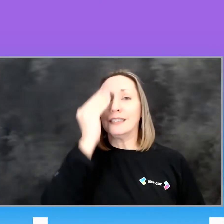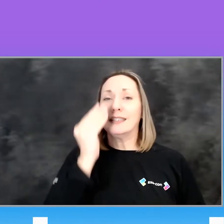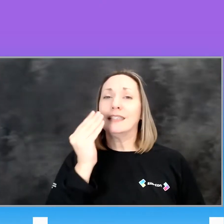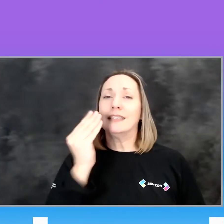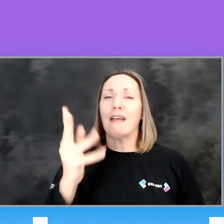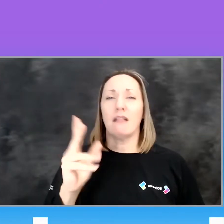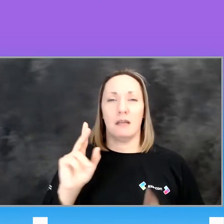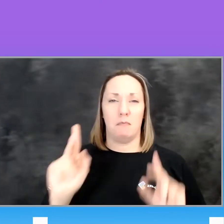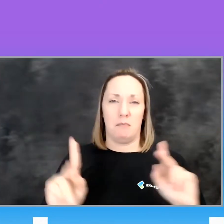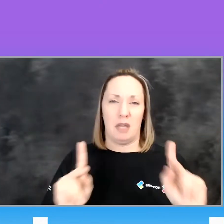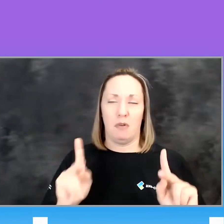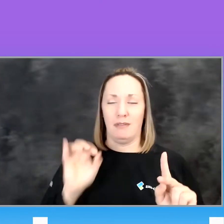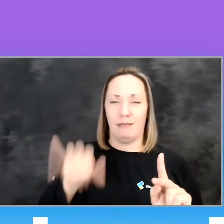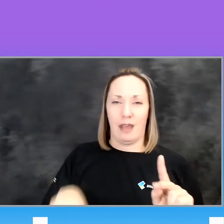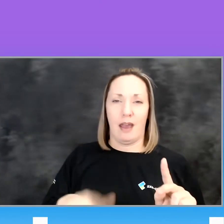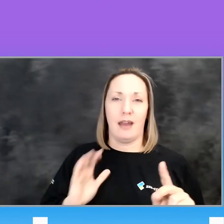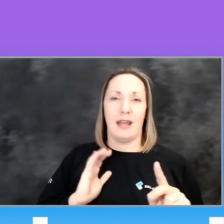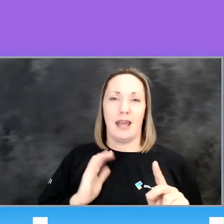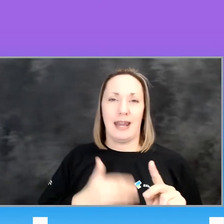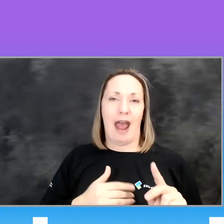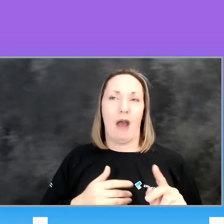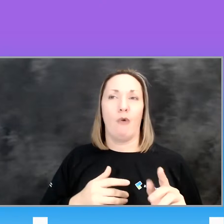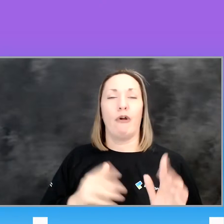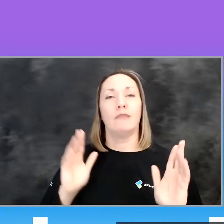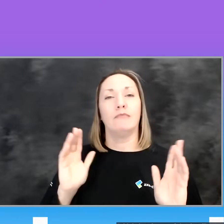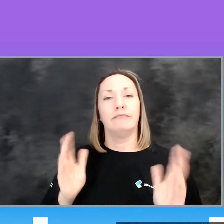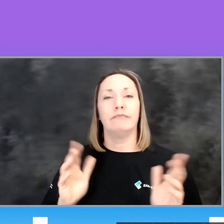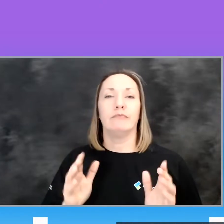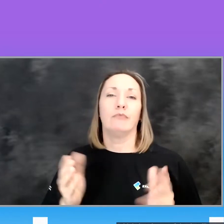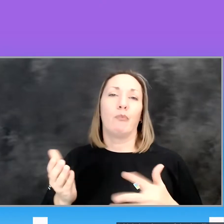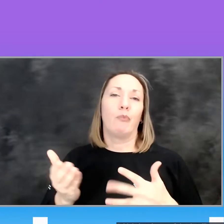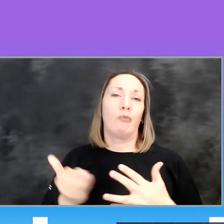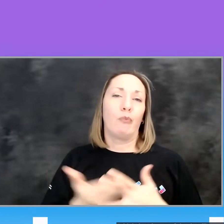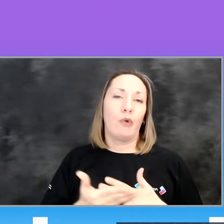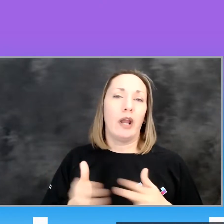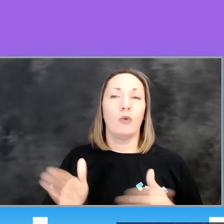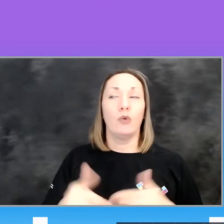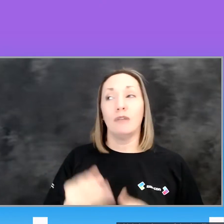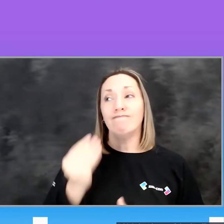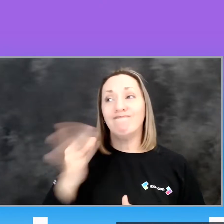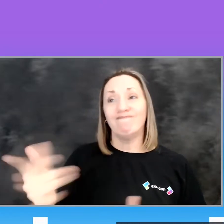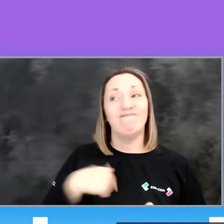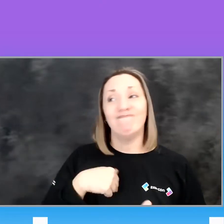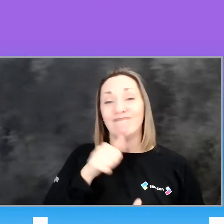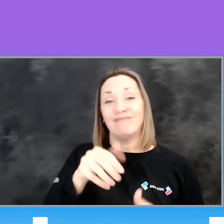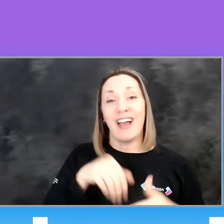that, you know, in our break room, this is not accessible to